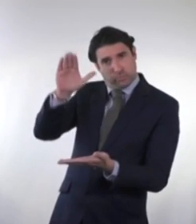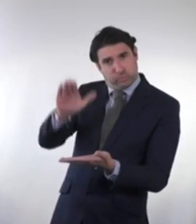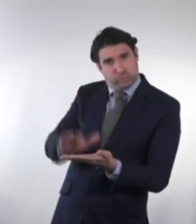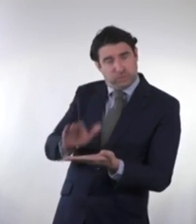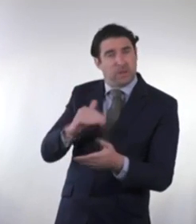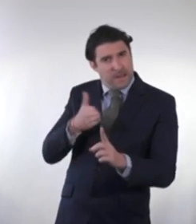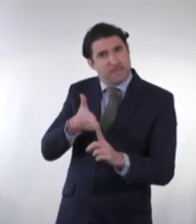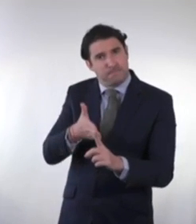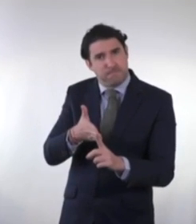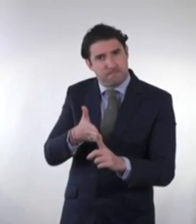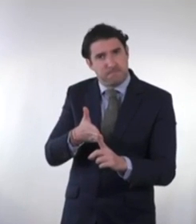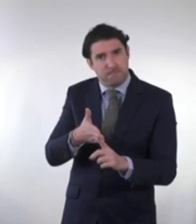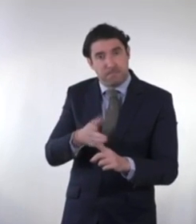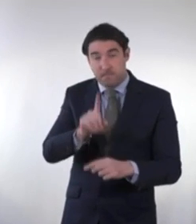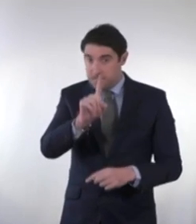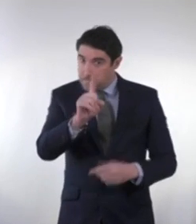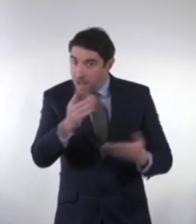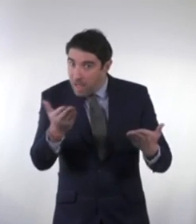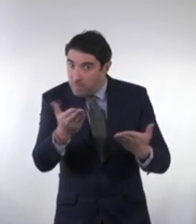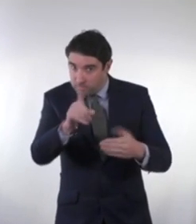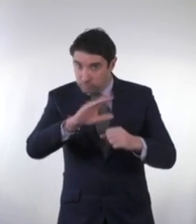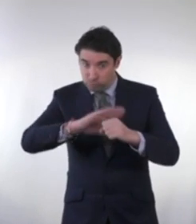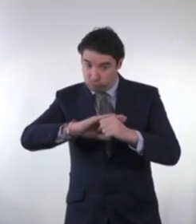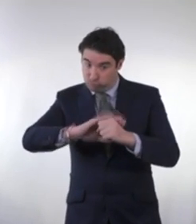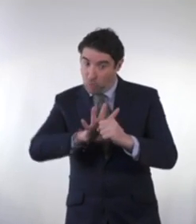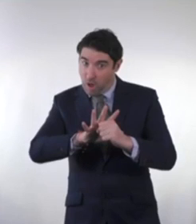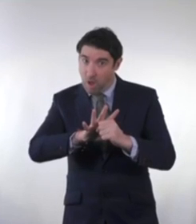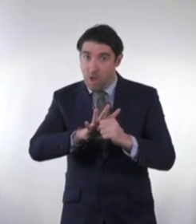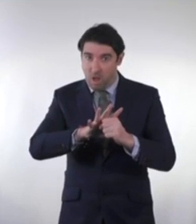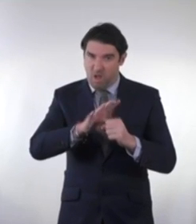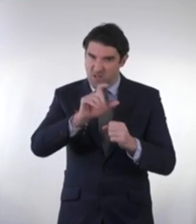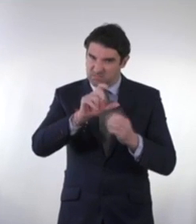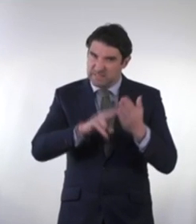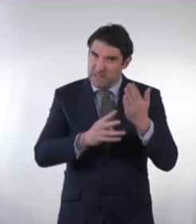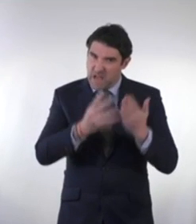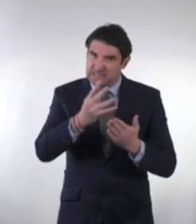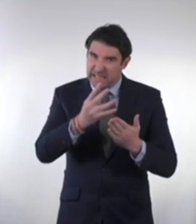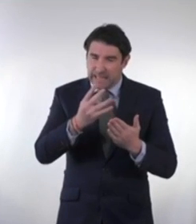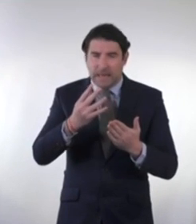and I understand exactly where he is coming from. I have been assured in my conversations